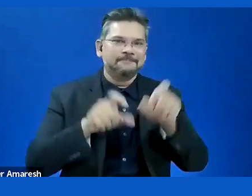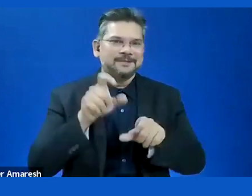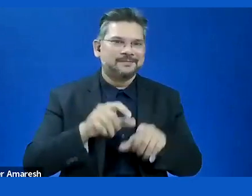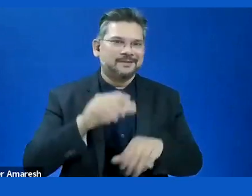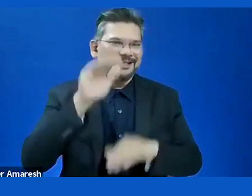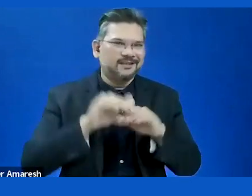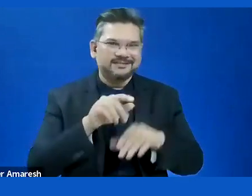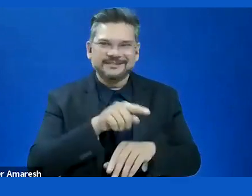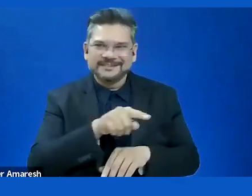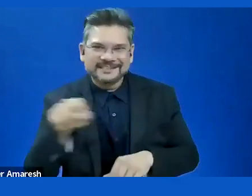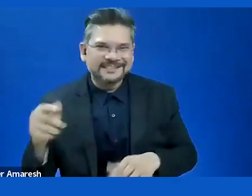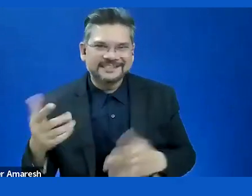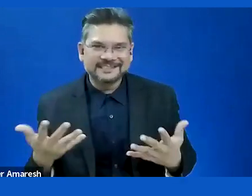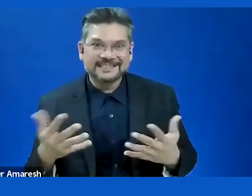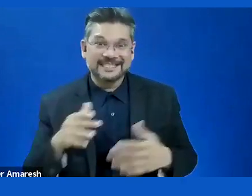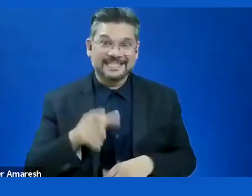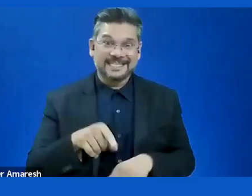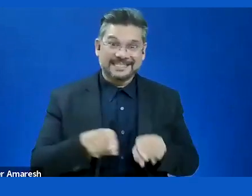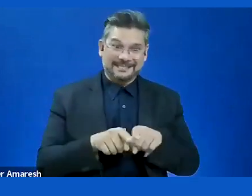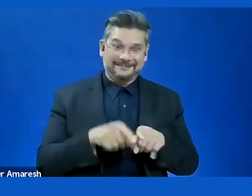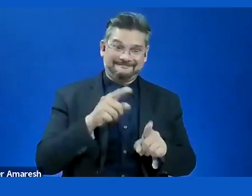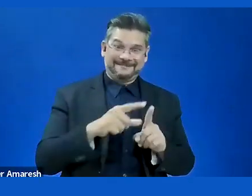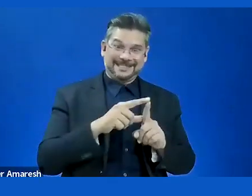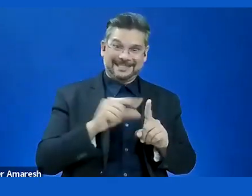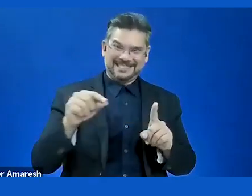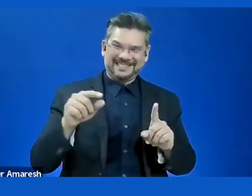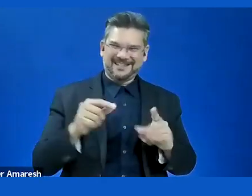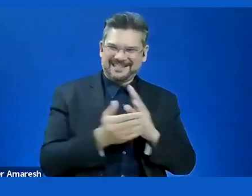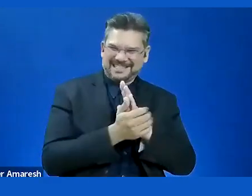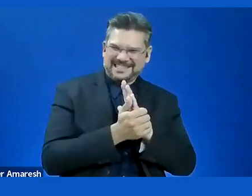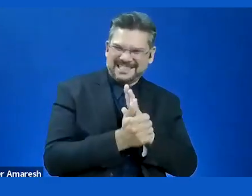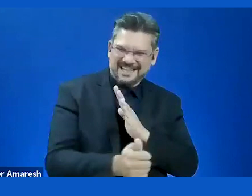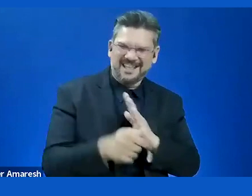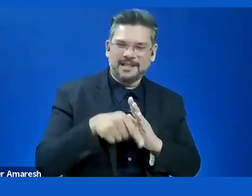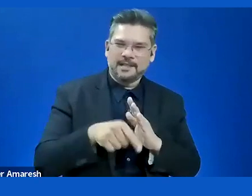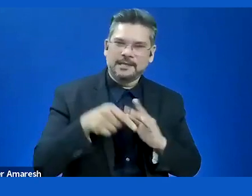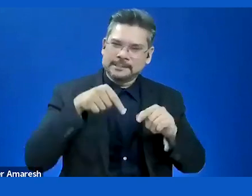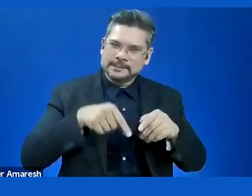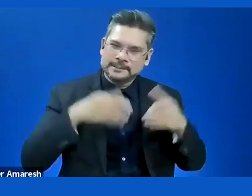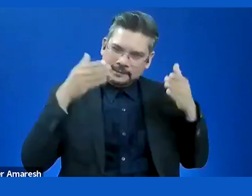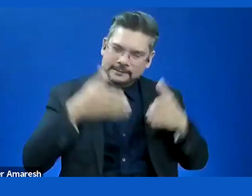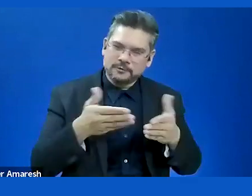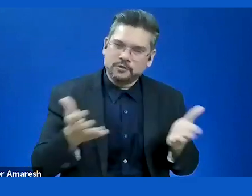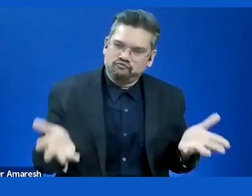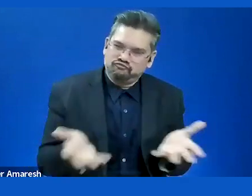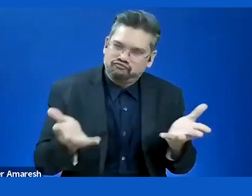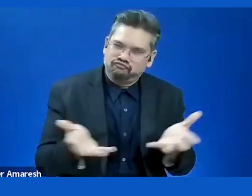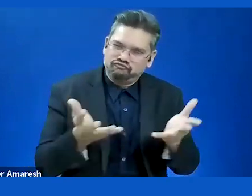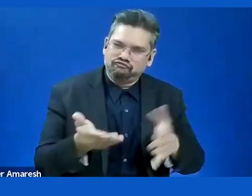this particular skill is something we want to emphasize and encourage.